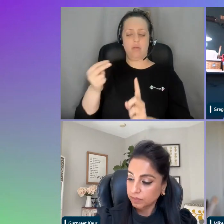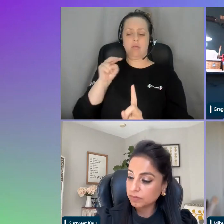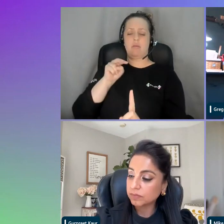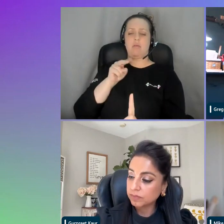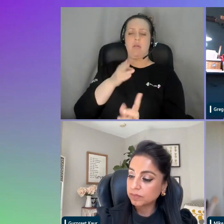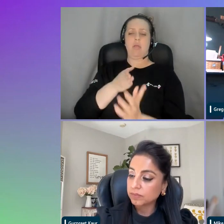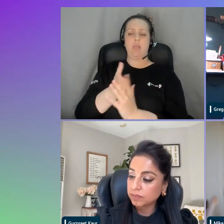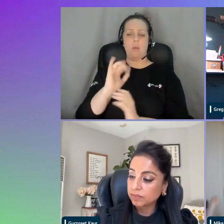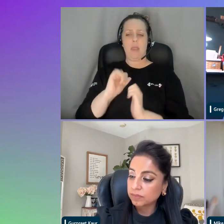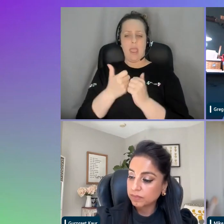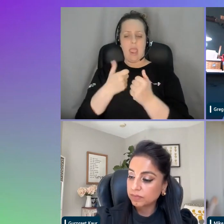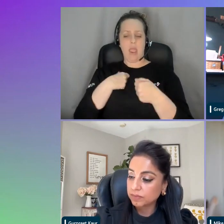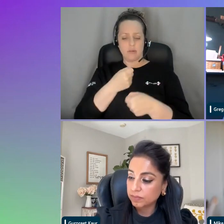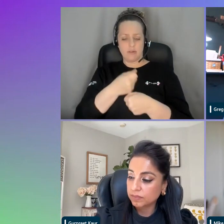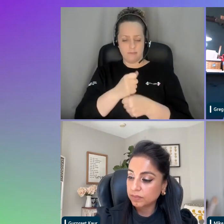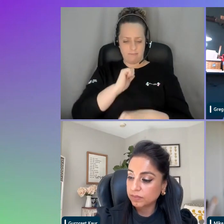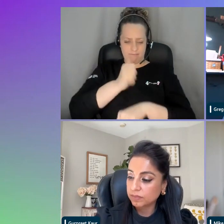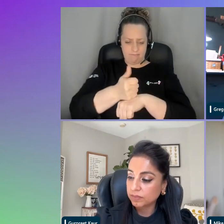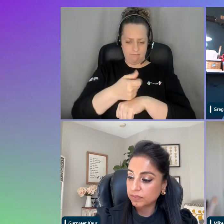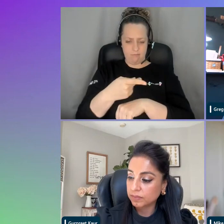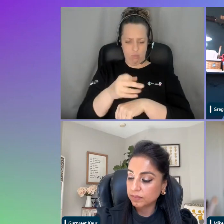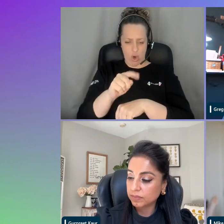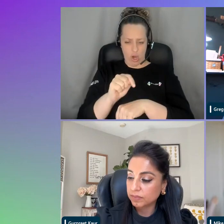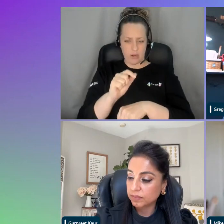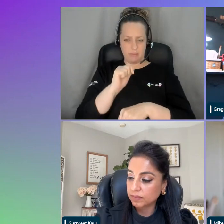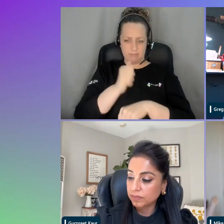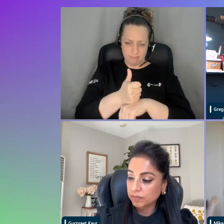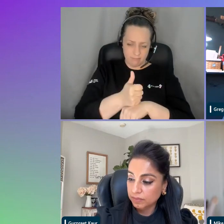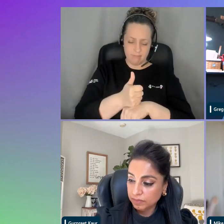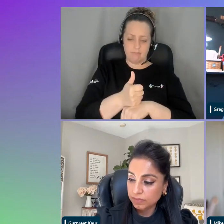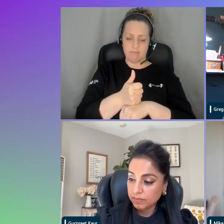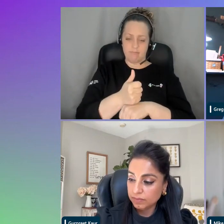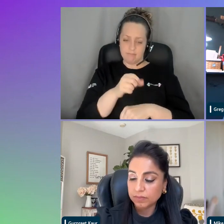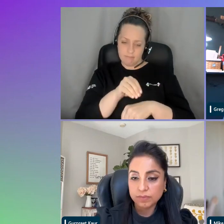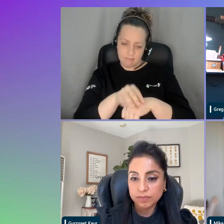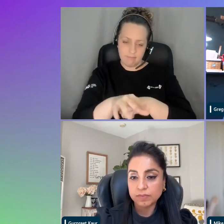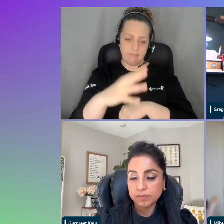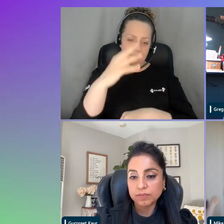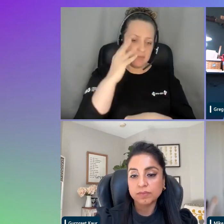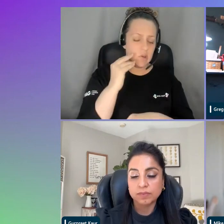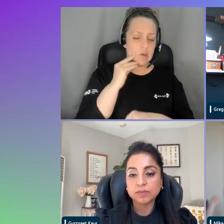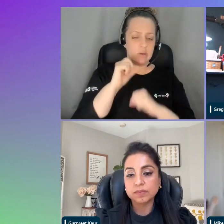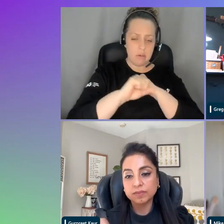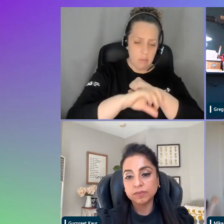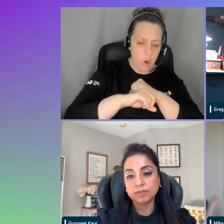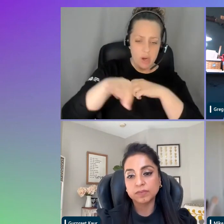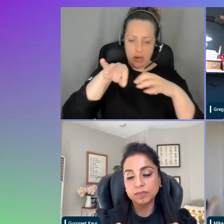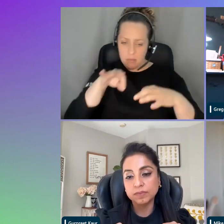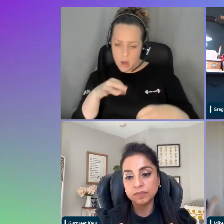world sort of through the lens of, uh, how was a product built, how was the experience of it? How do we bring it to market?